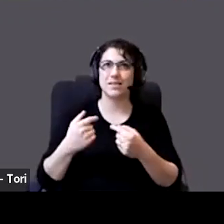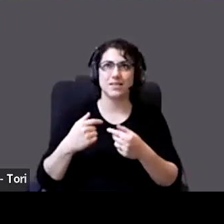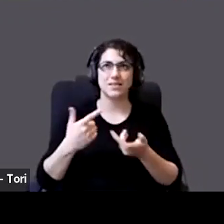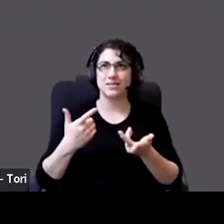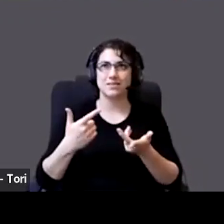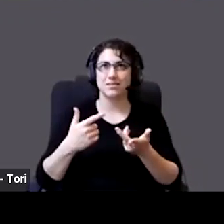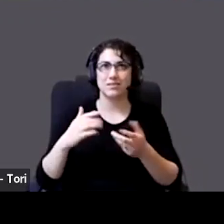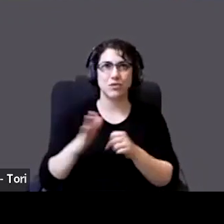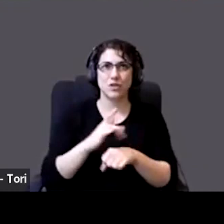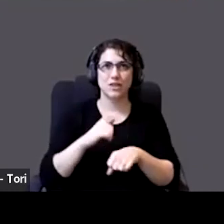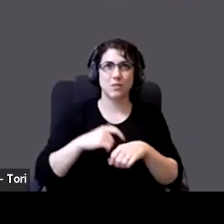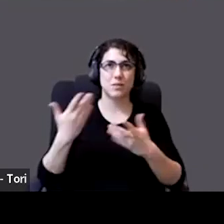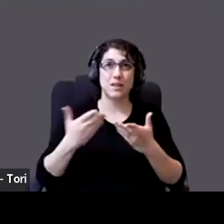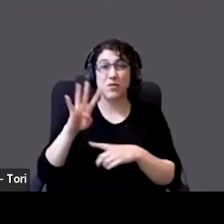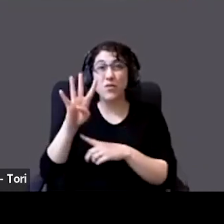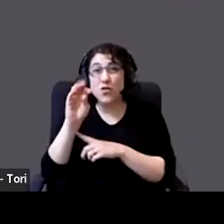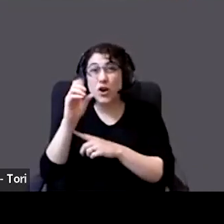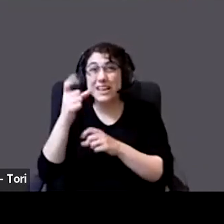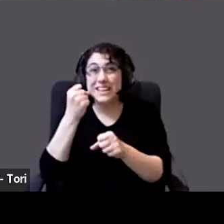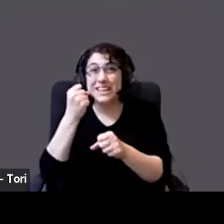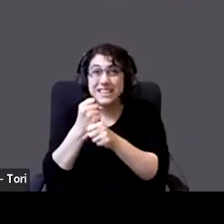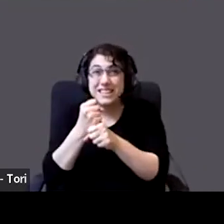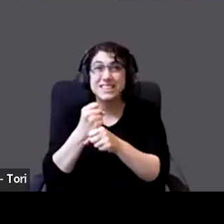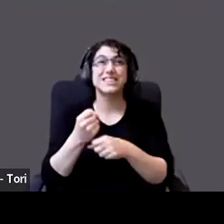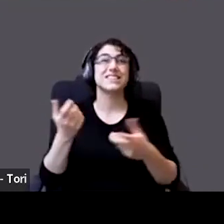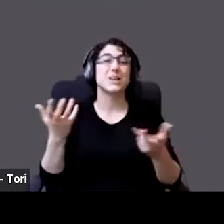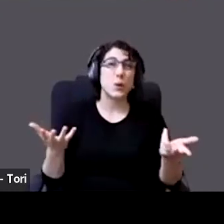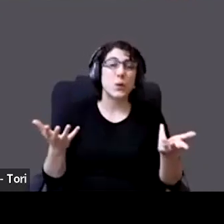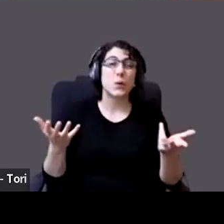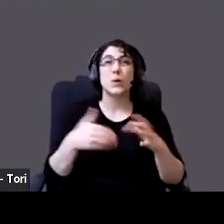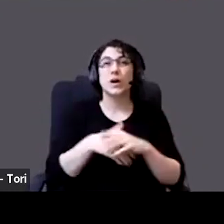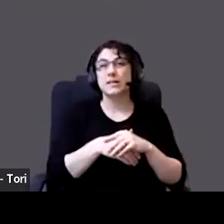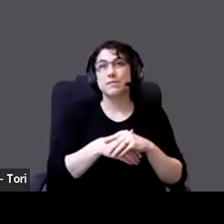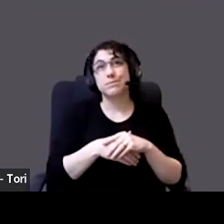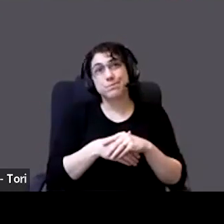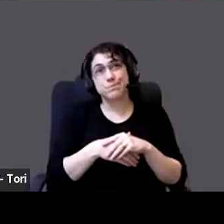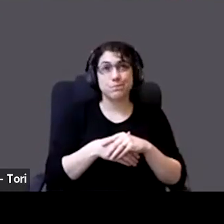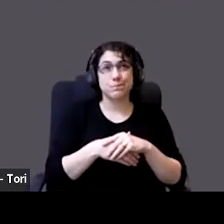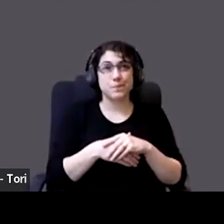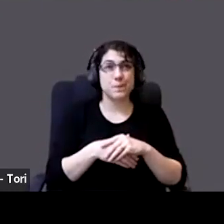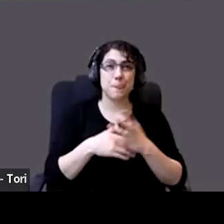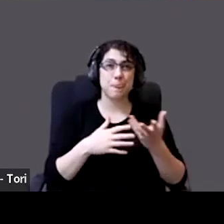and which is 40 years, so that's a long time. And so there's really a tremendous amount here